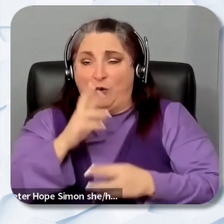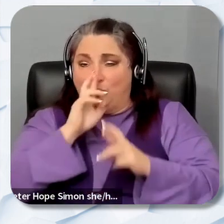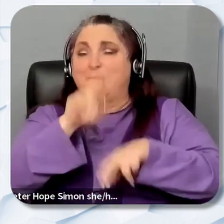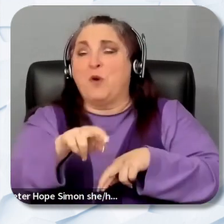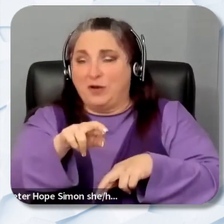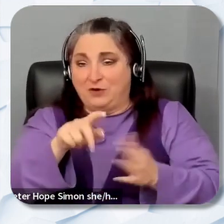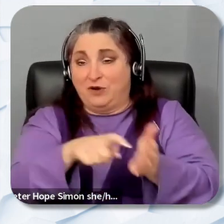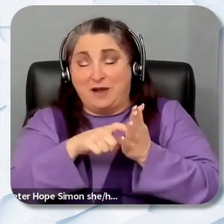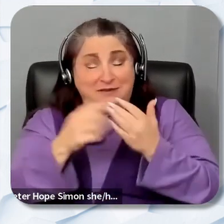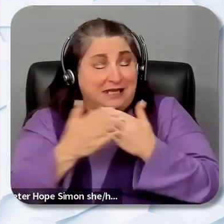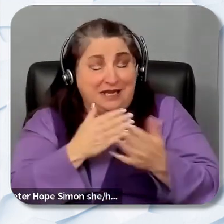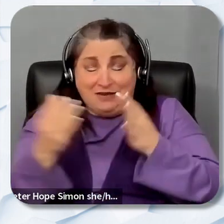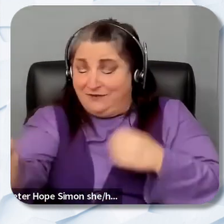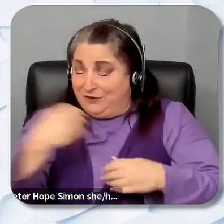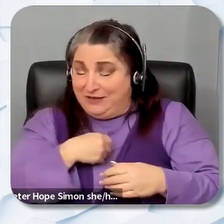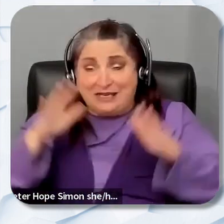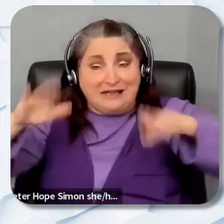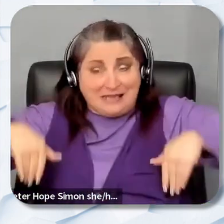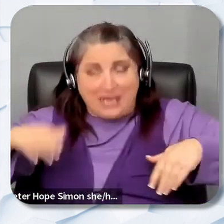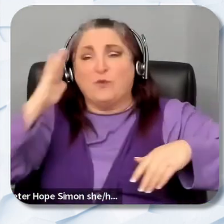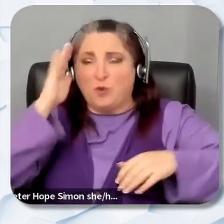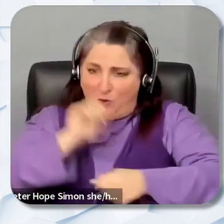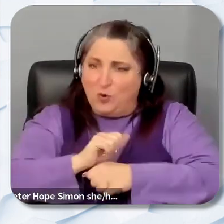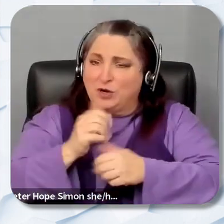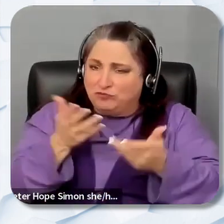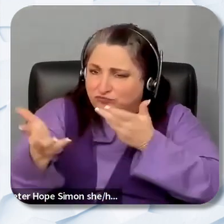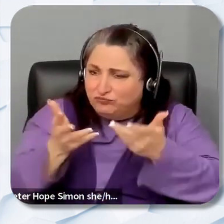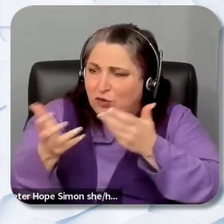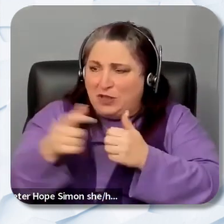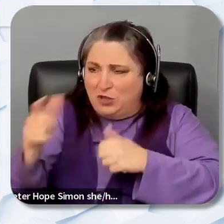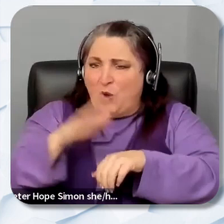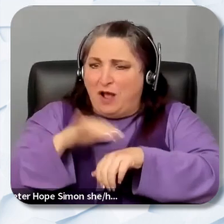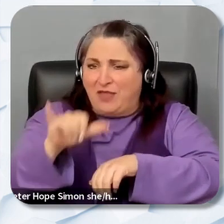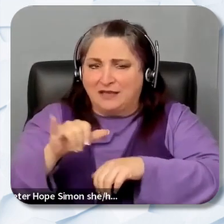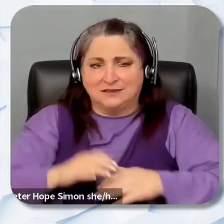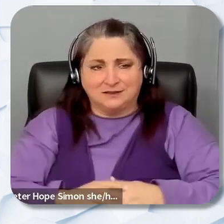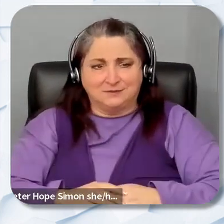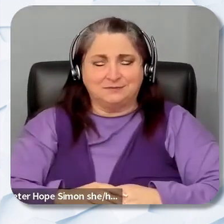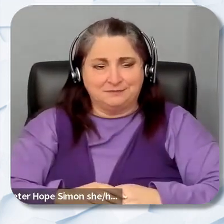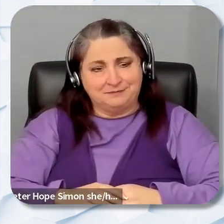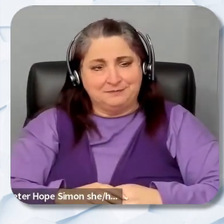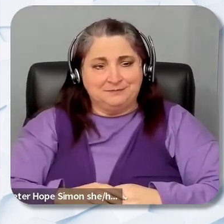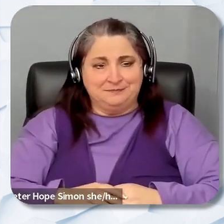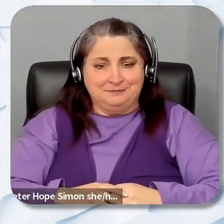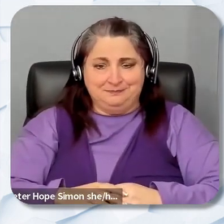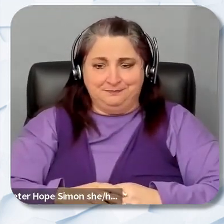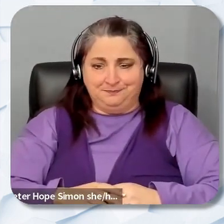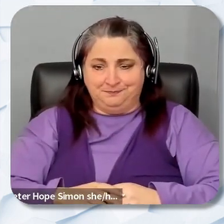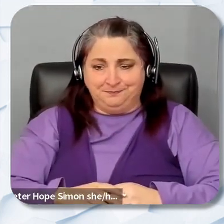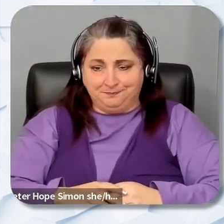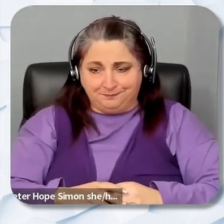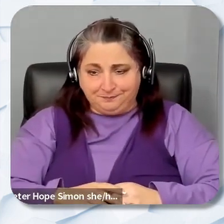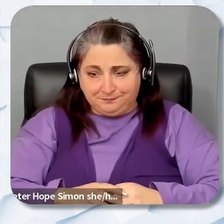comes in a little bit late. We will work with you on that. Next slide, please. So this is